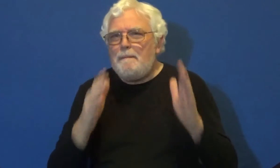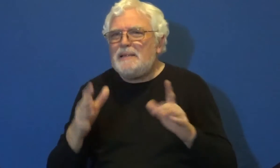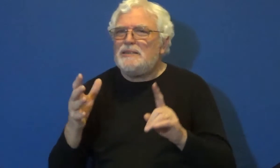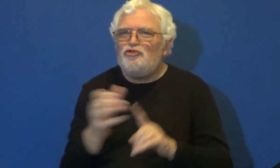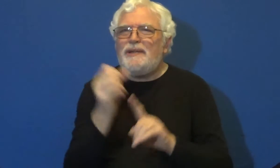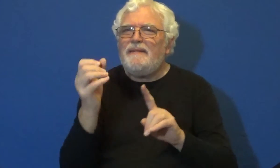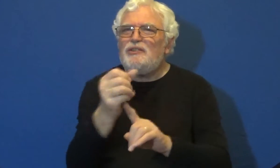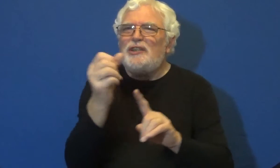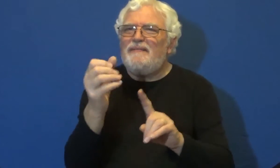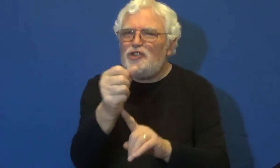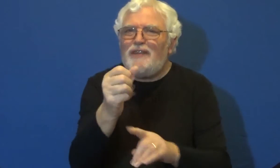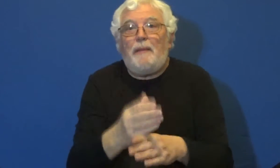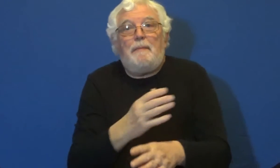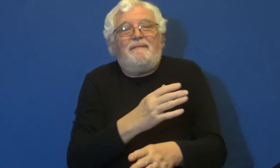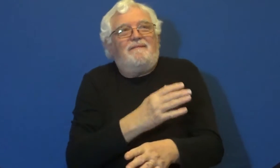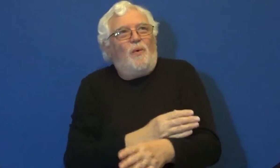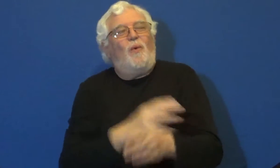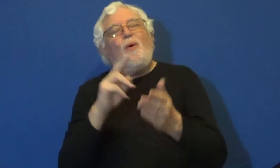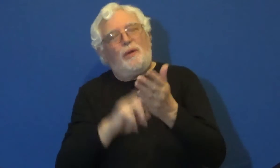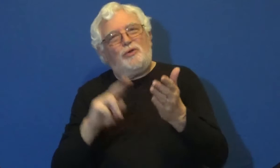before normal life can be restored.